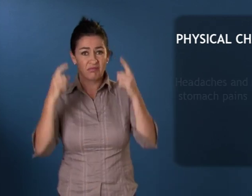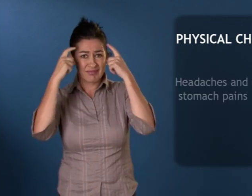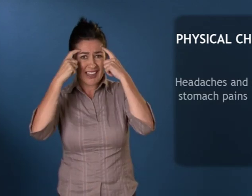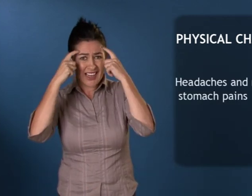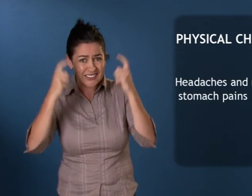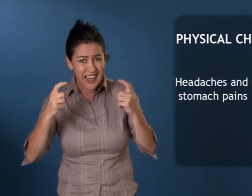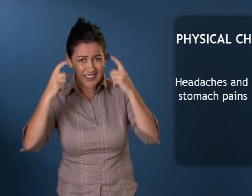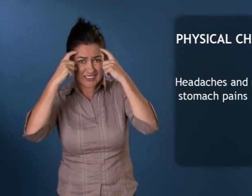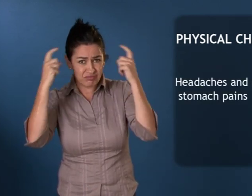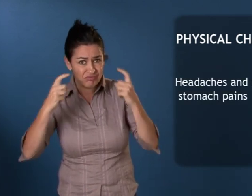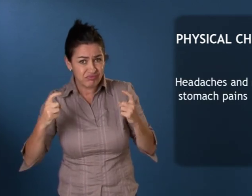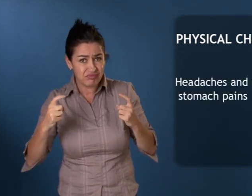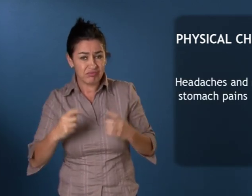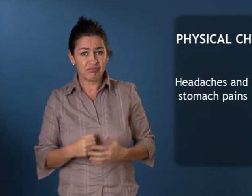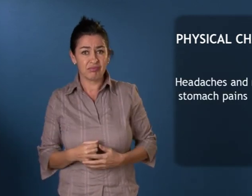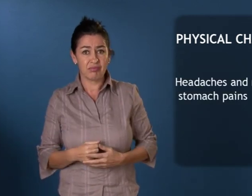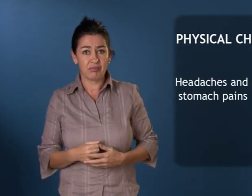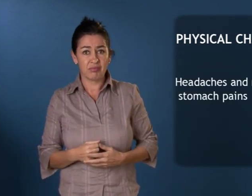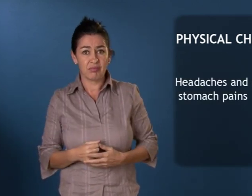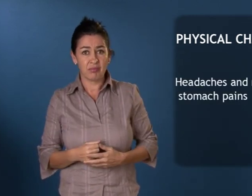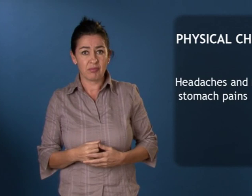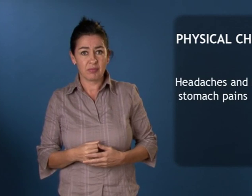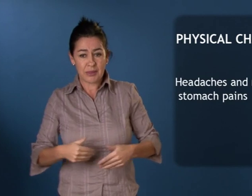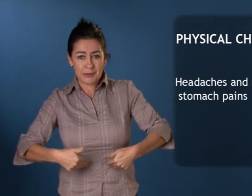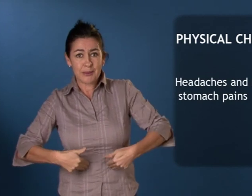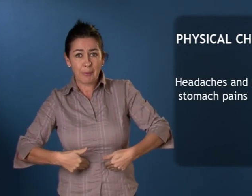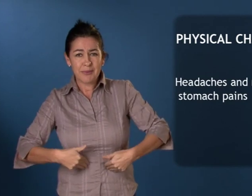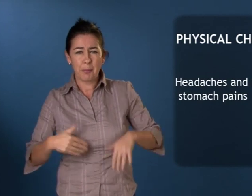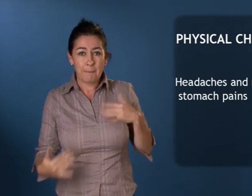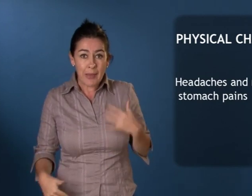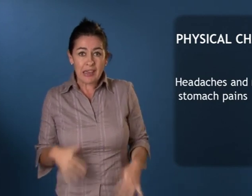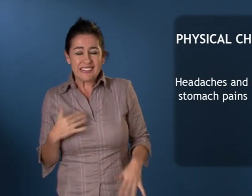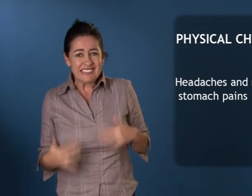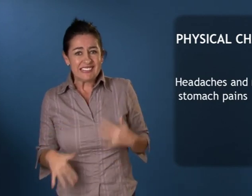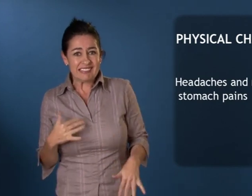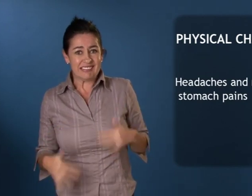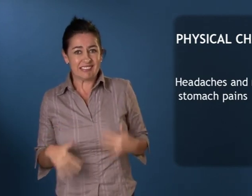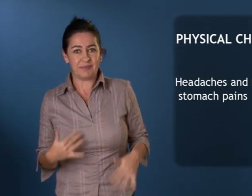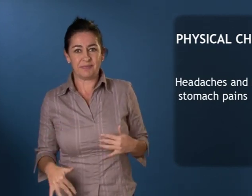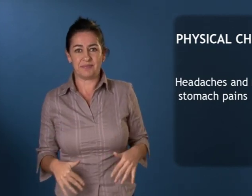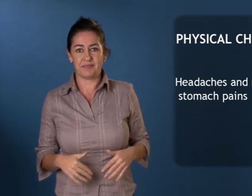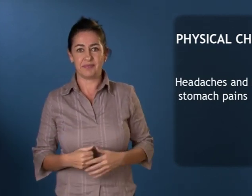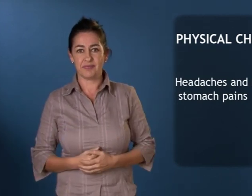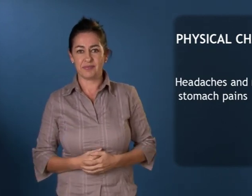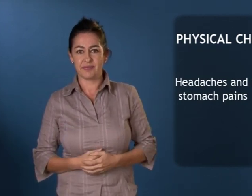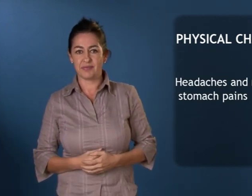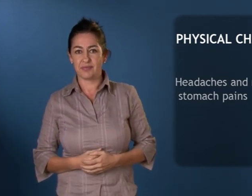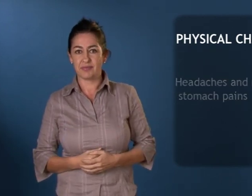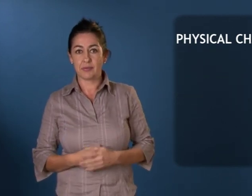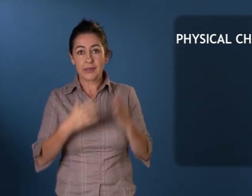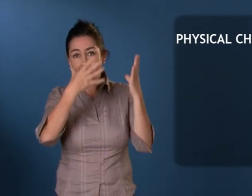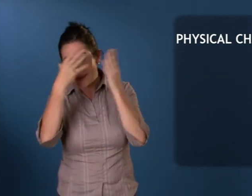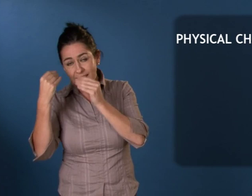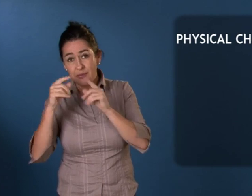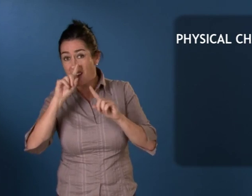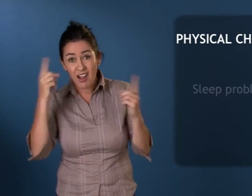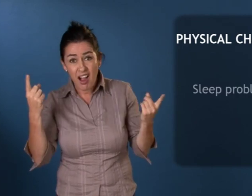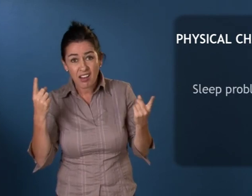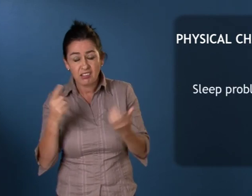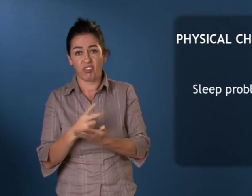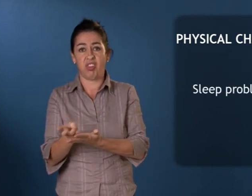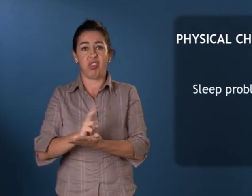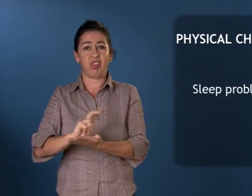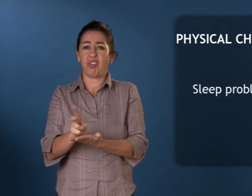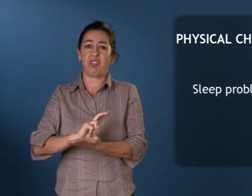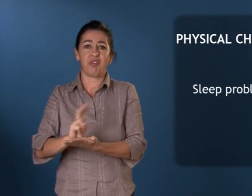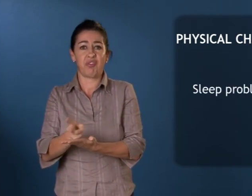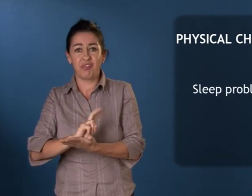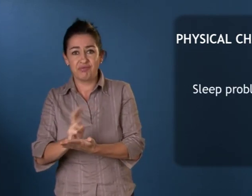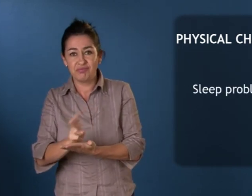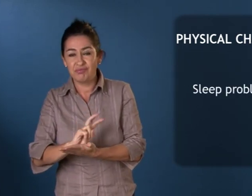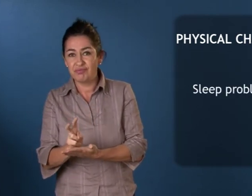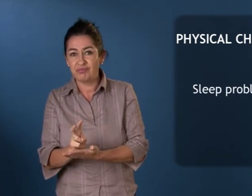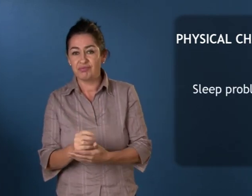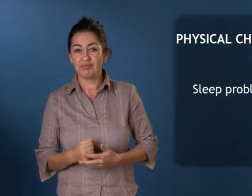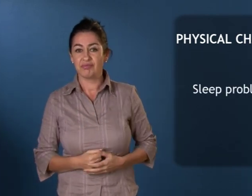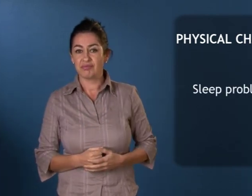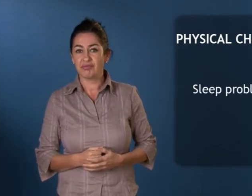You could suffer headaches and have muscular or stomach pains. You may have sleep